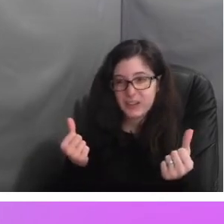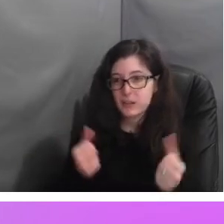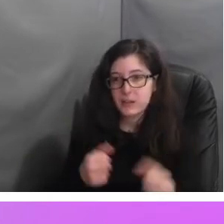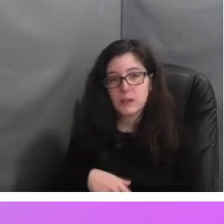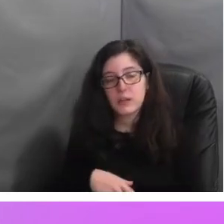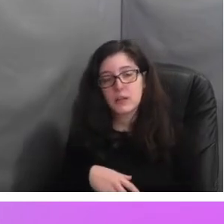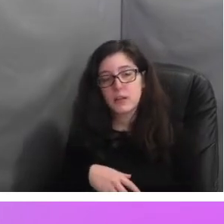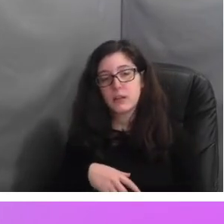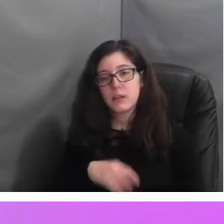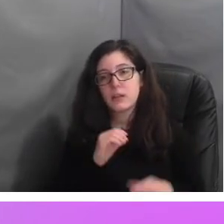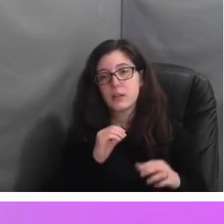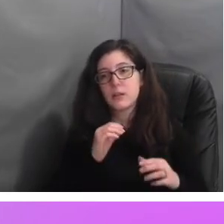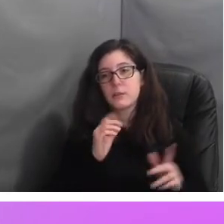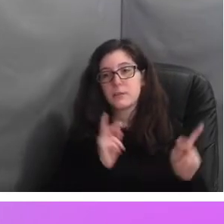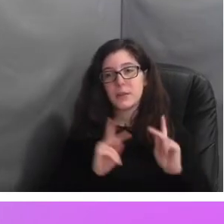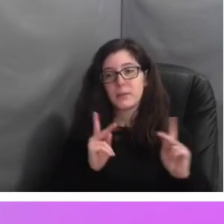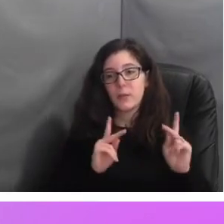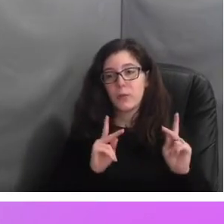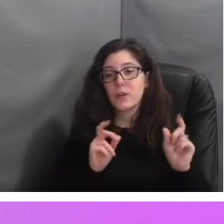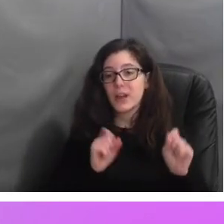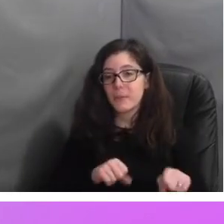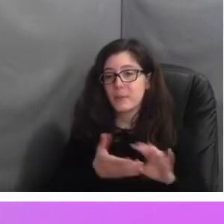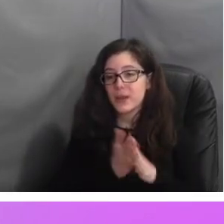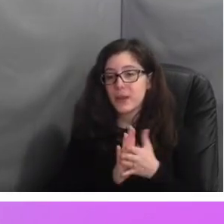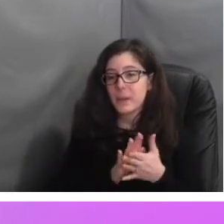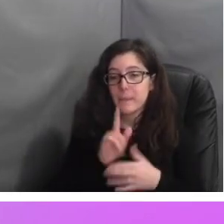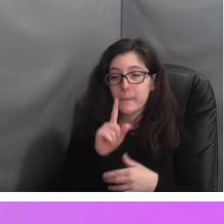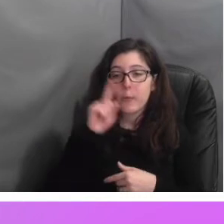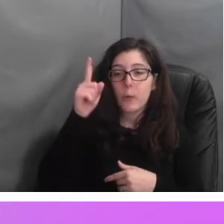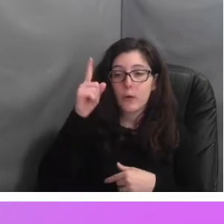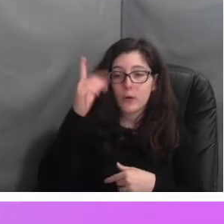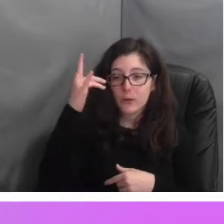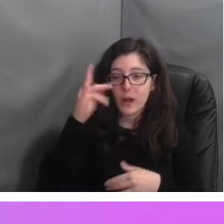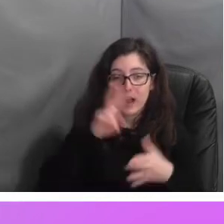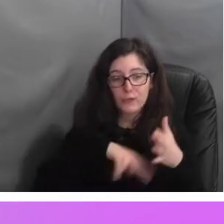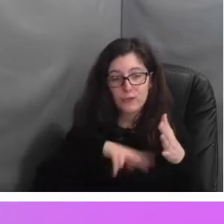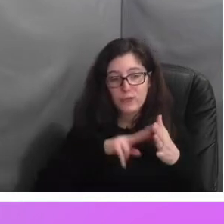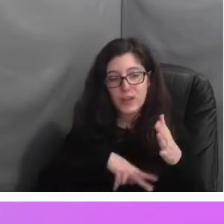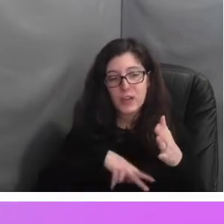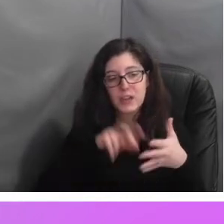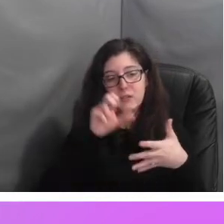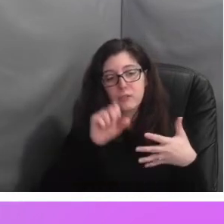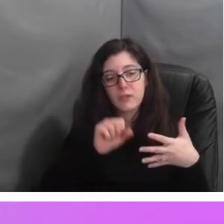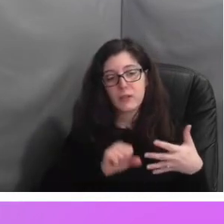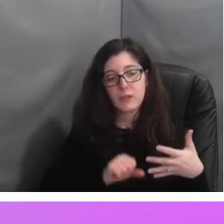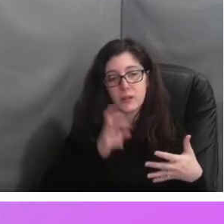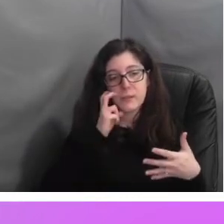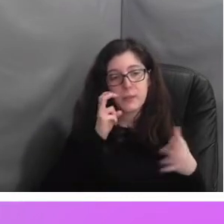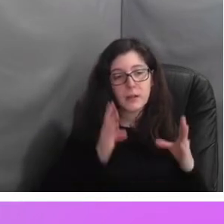reading a menu to a blind person and decide on their own, well, this person doesn't look like he likes salad,